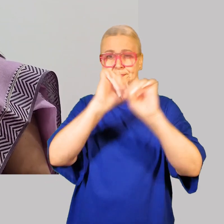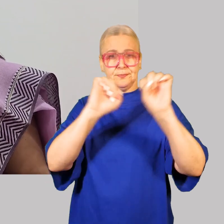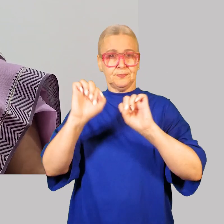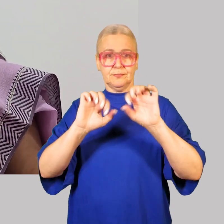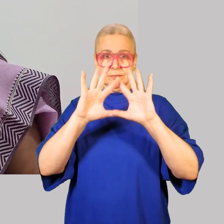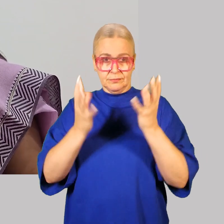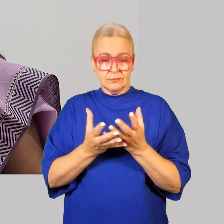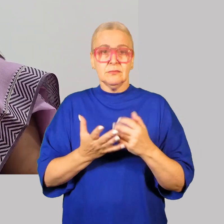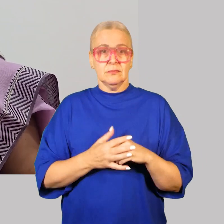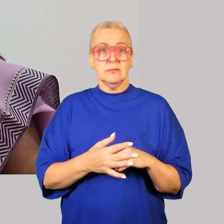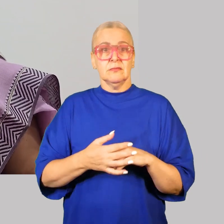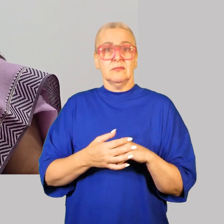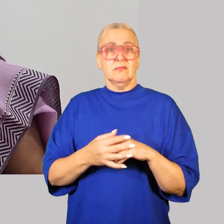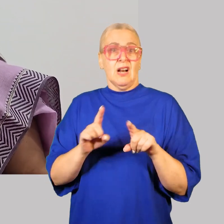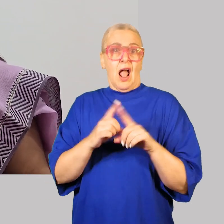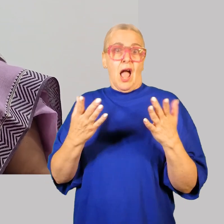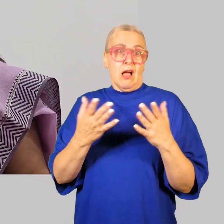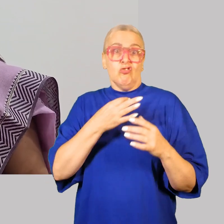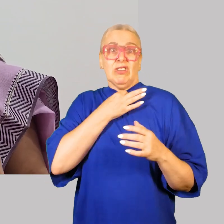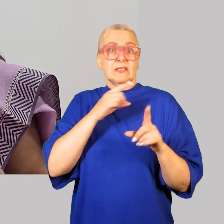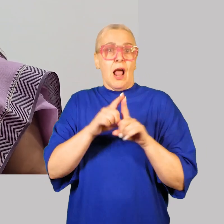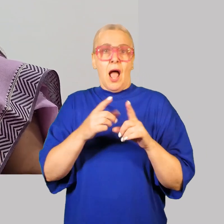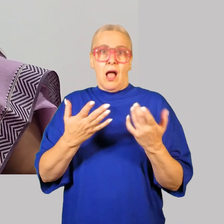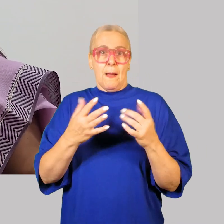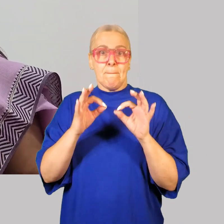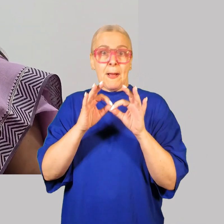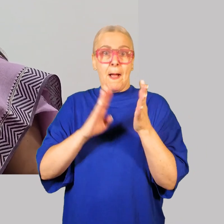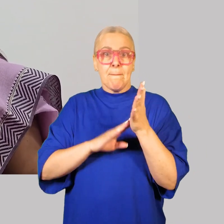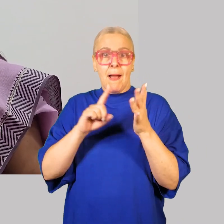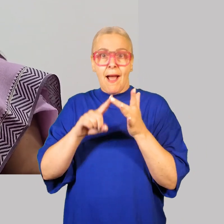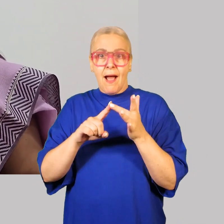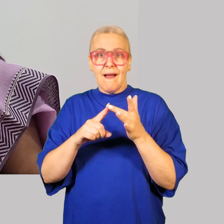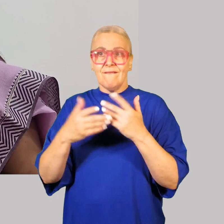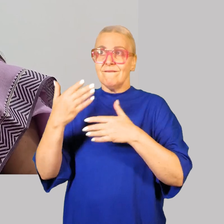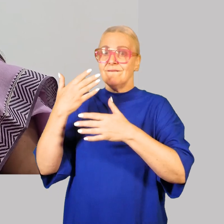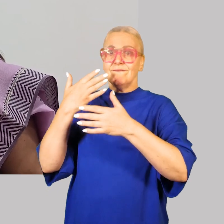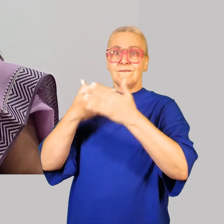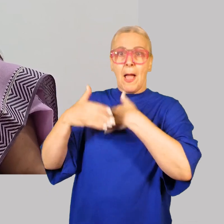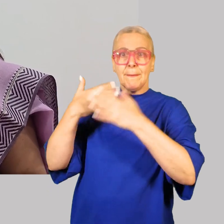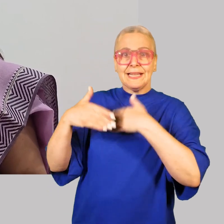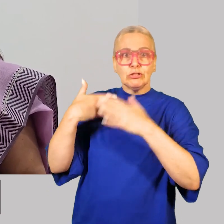and risk factors such as body mass index, family history of diabetes, previous history